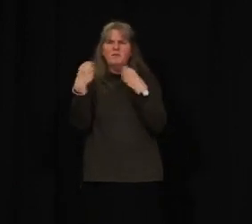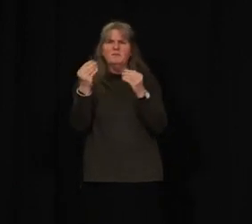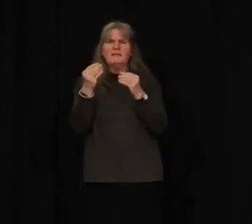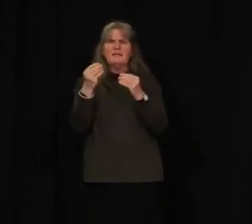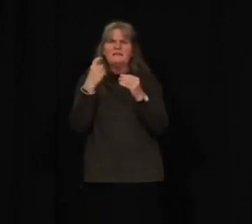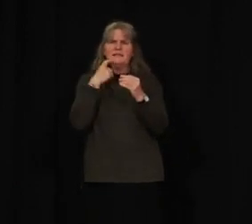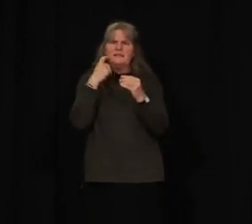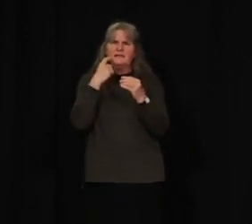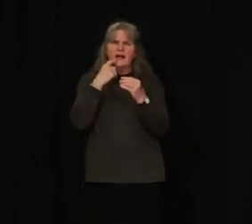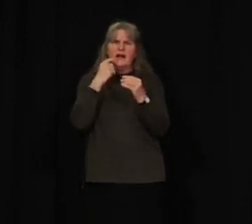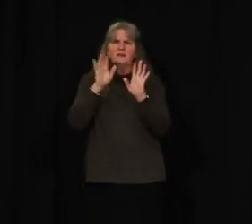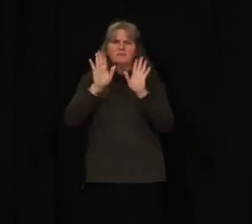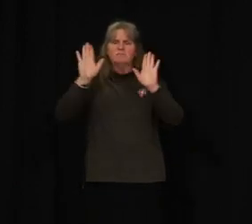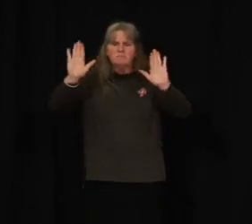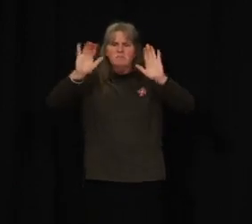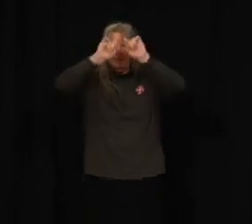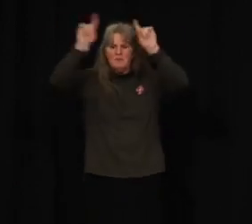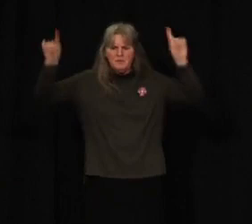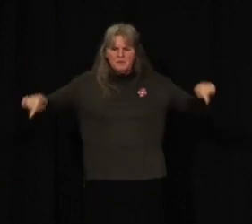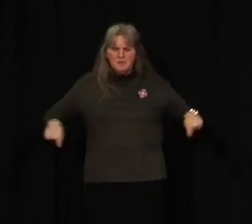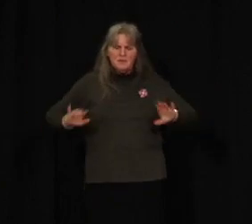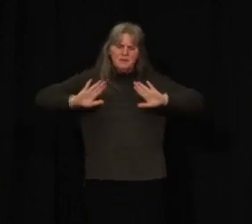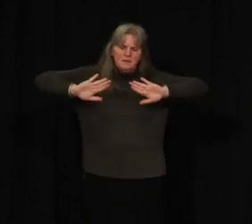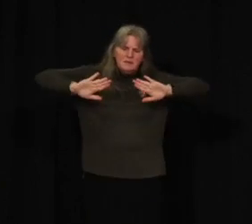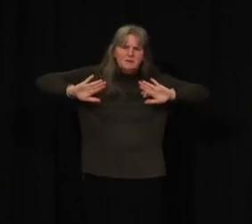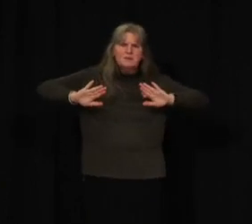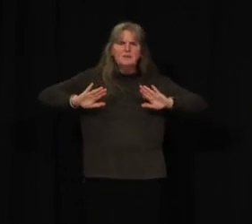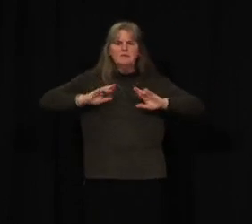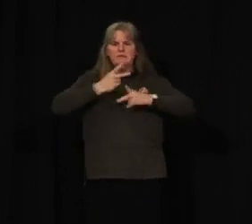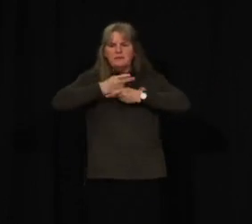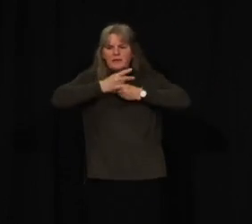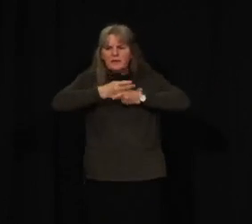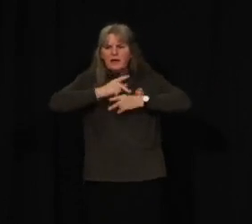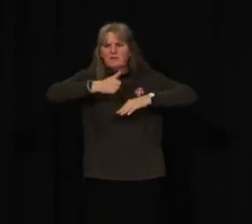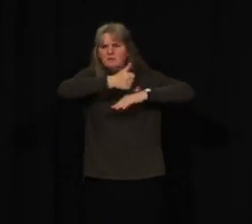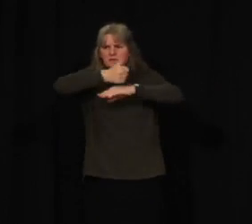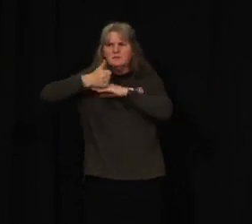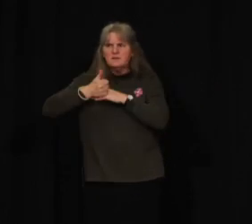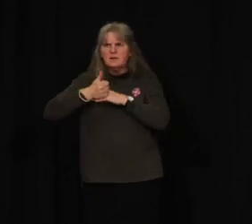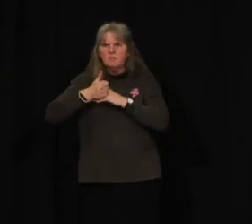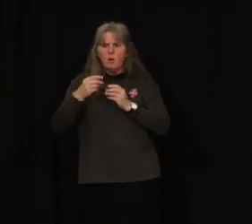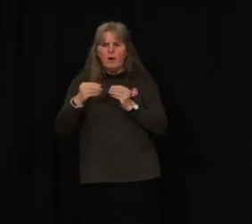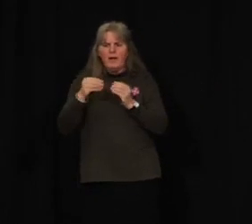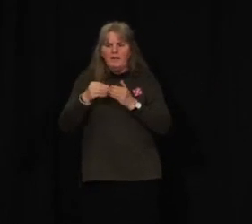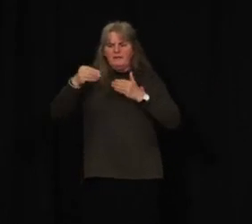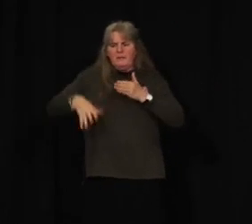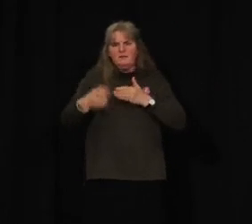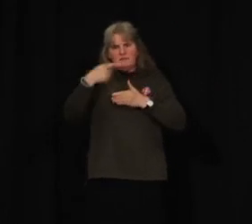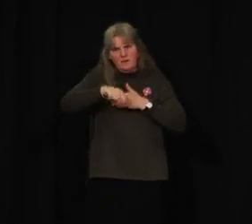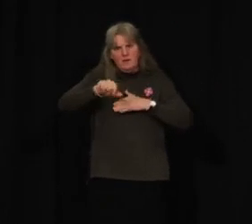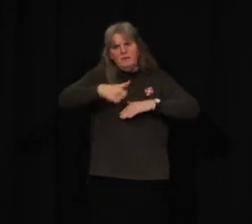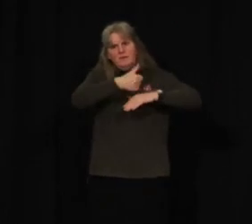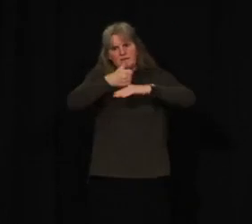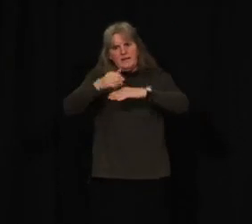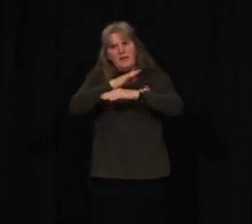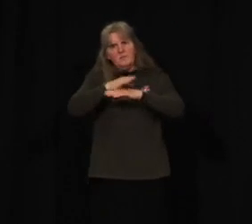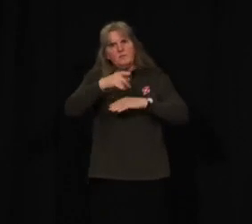barriers and taking those kinds of precautions which is an extra expense for businesses that are